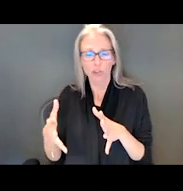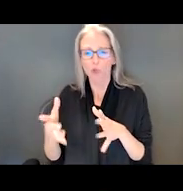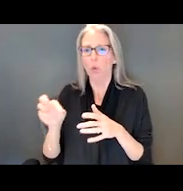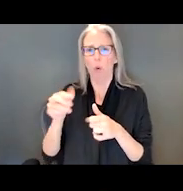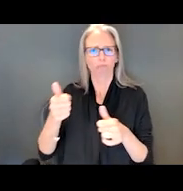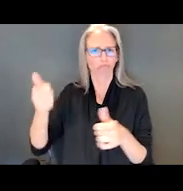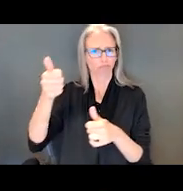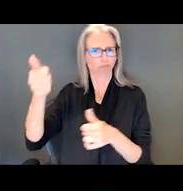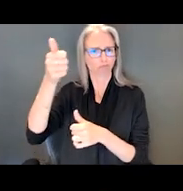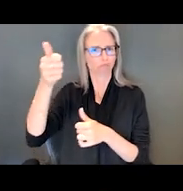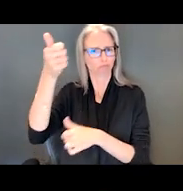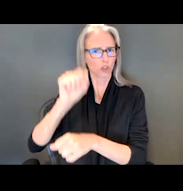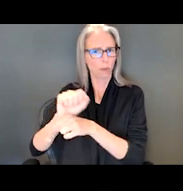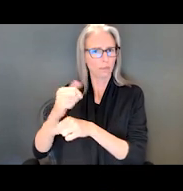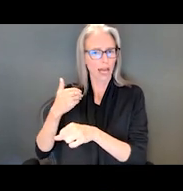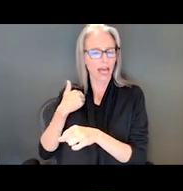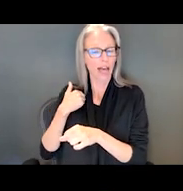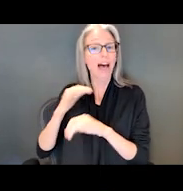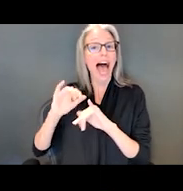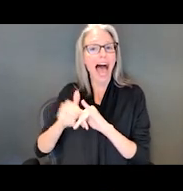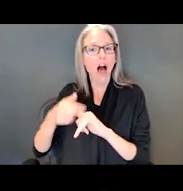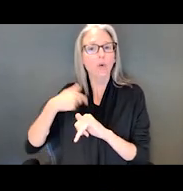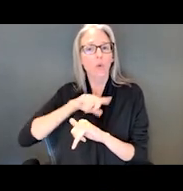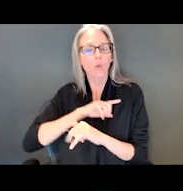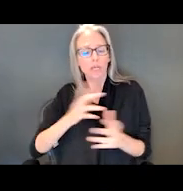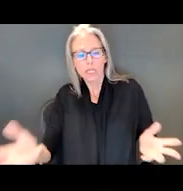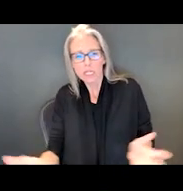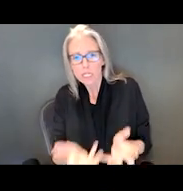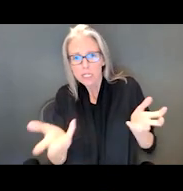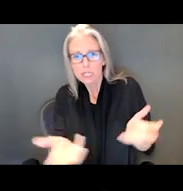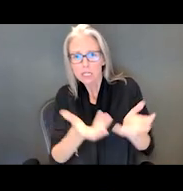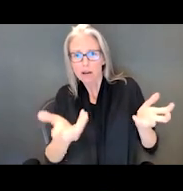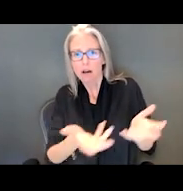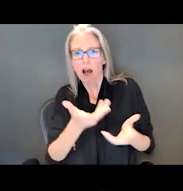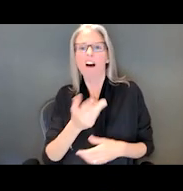like? How have you created opportunities for people to contact you? Have you reached out? When